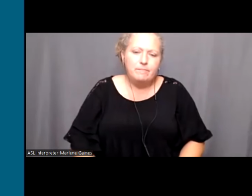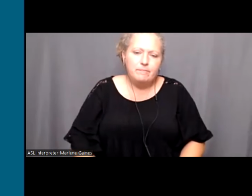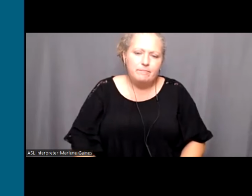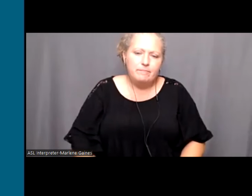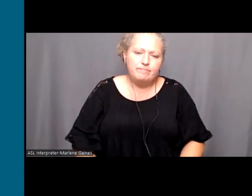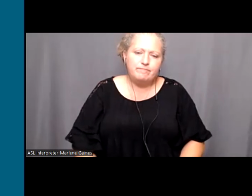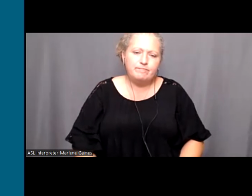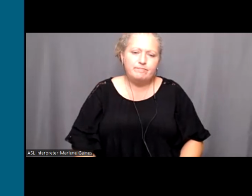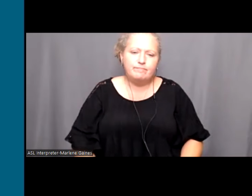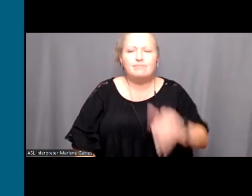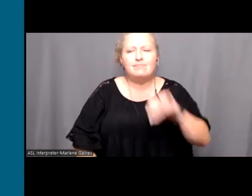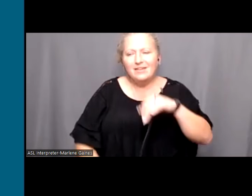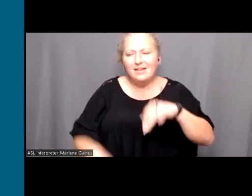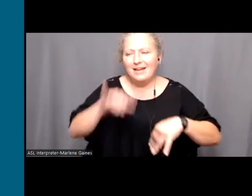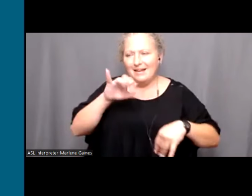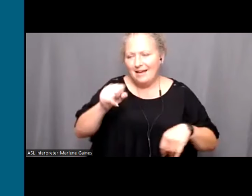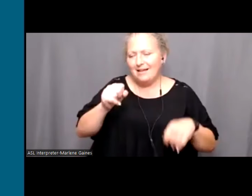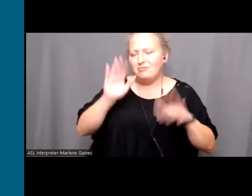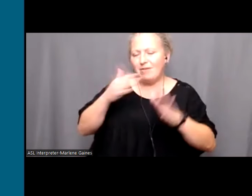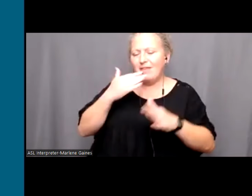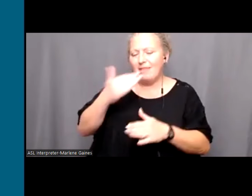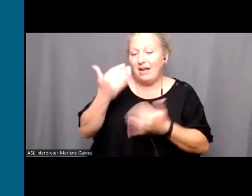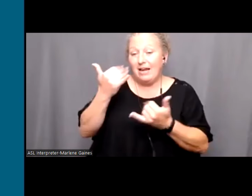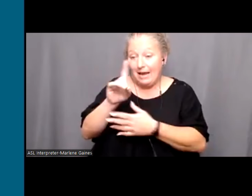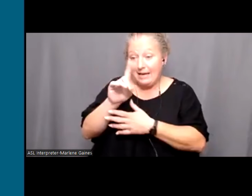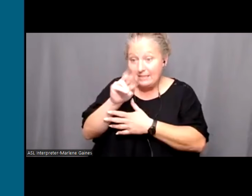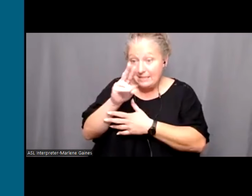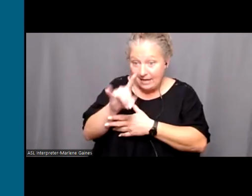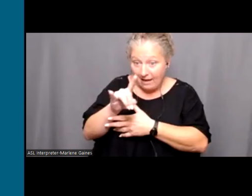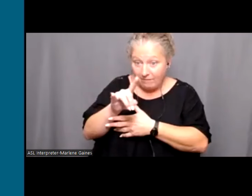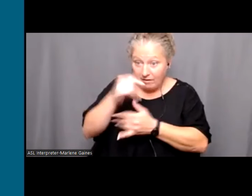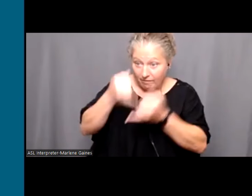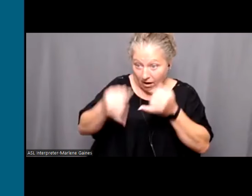Great, thank you, and David Hornung, final thoughts, next steps?